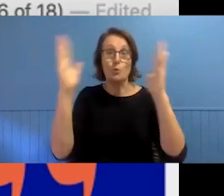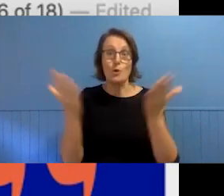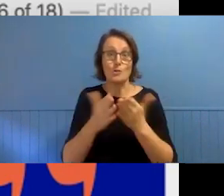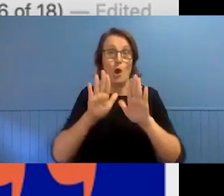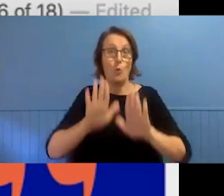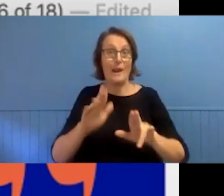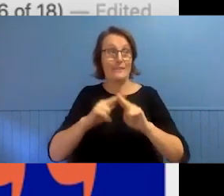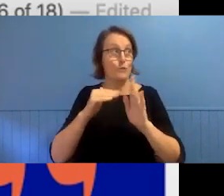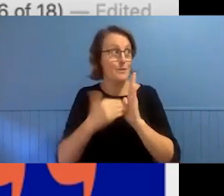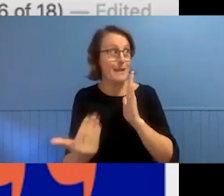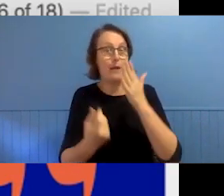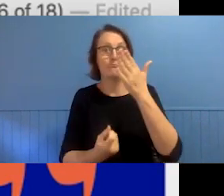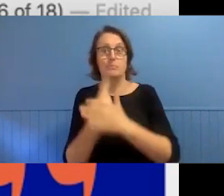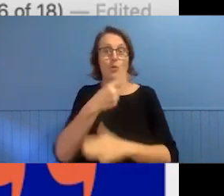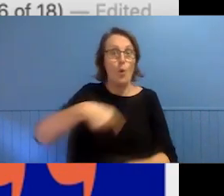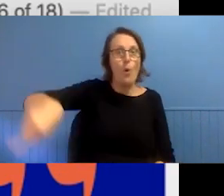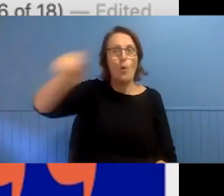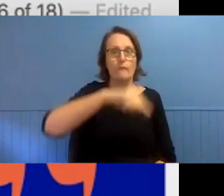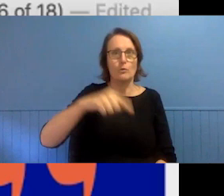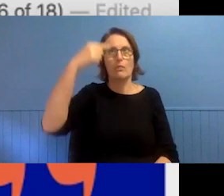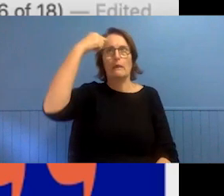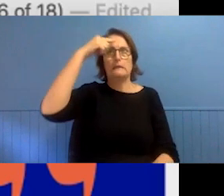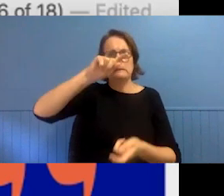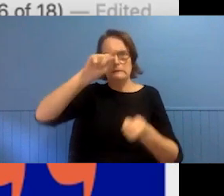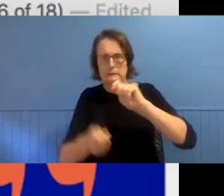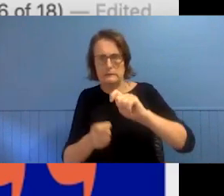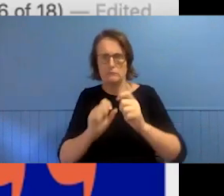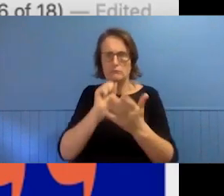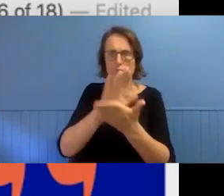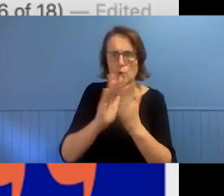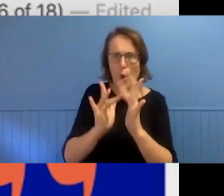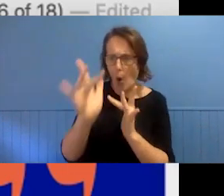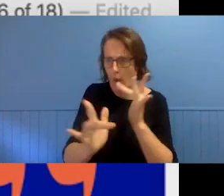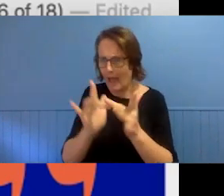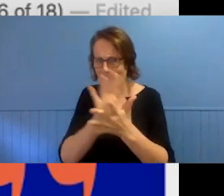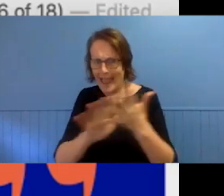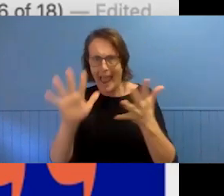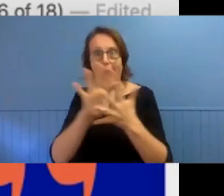technology for your work, to connect with people. A writer described this